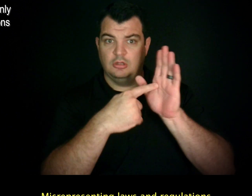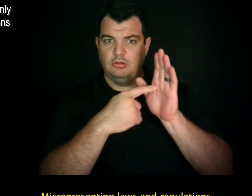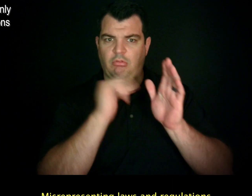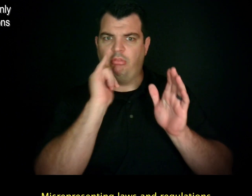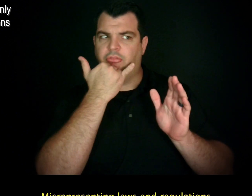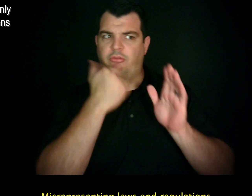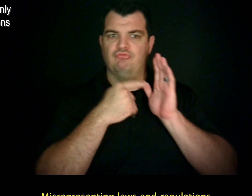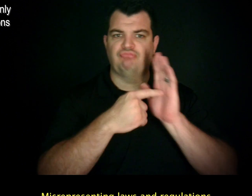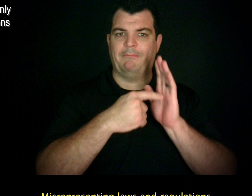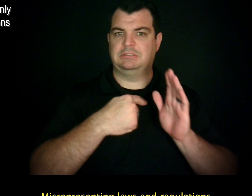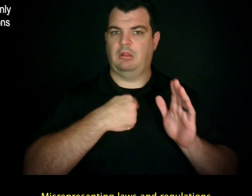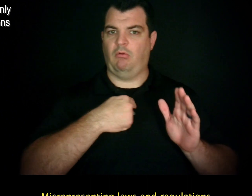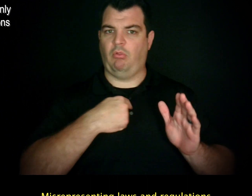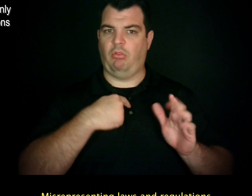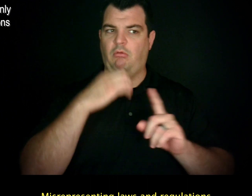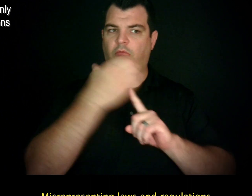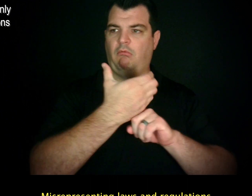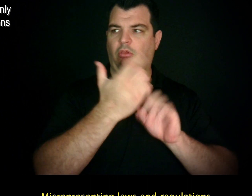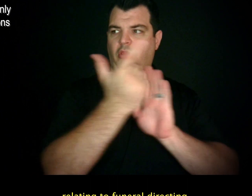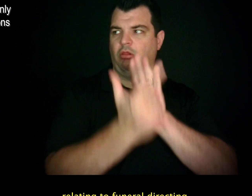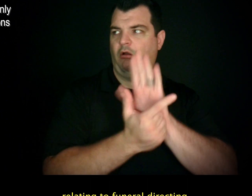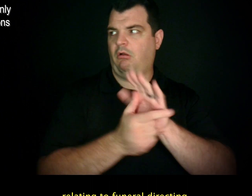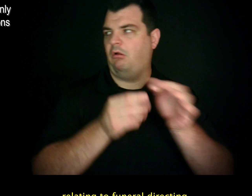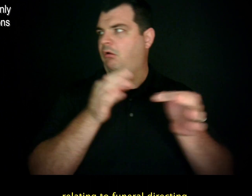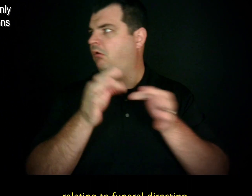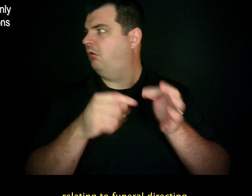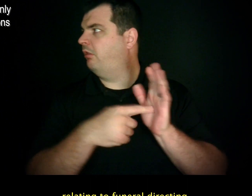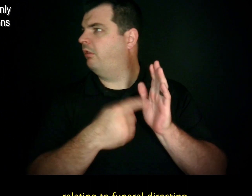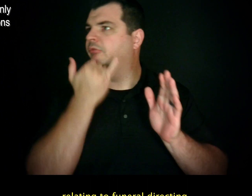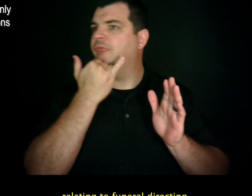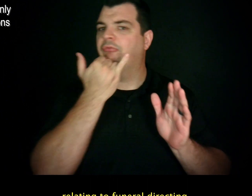Misrepresenting laws and regulations relating to funeral directing.